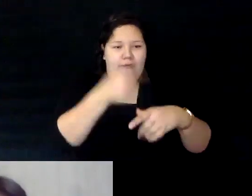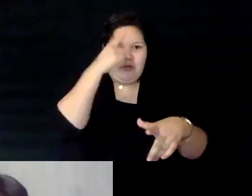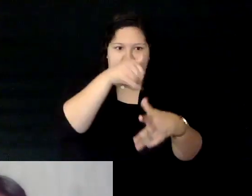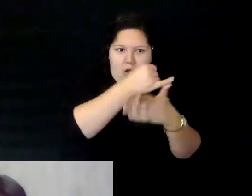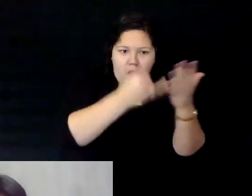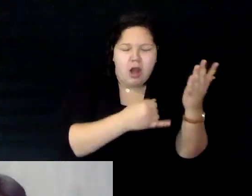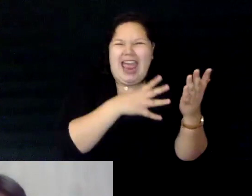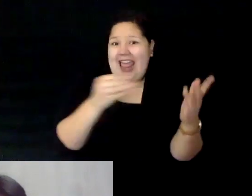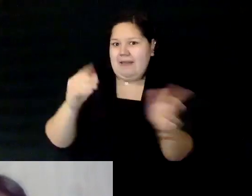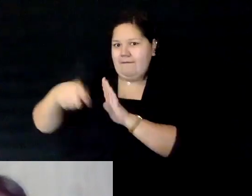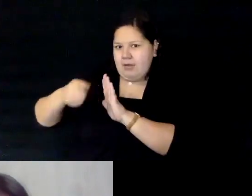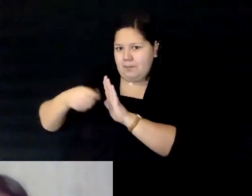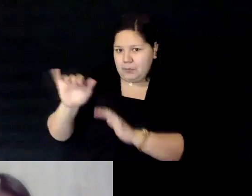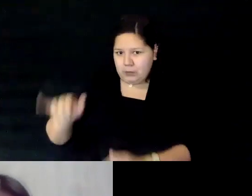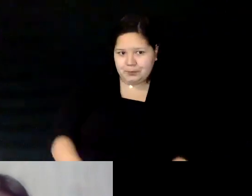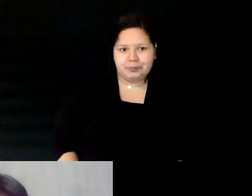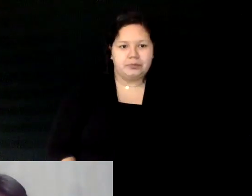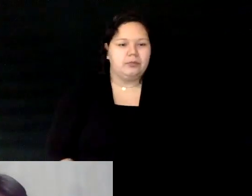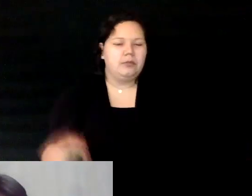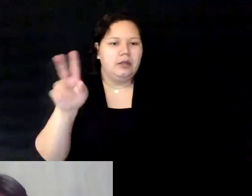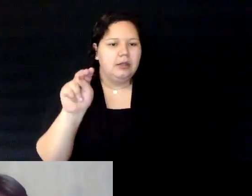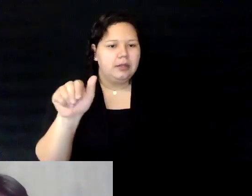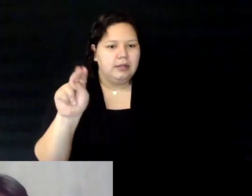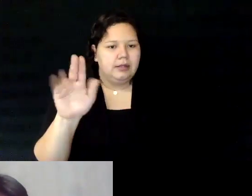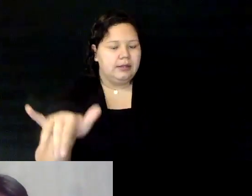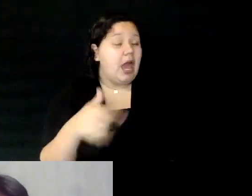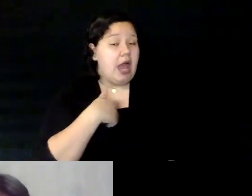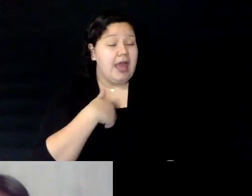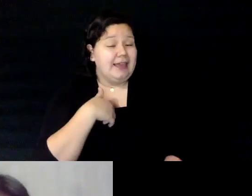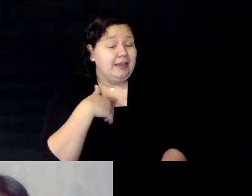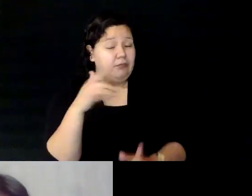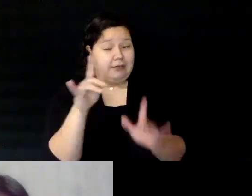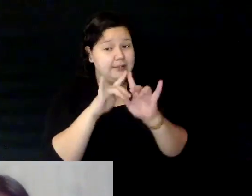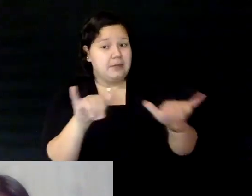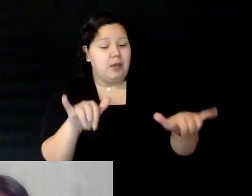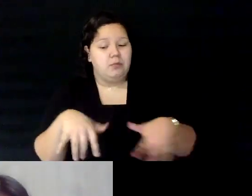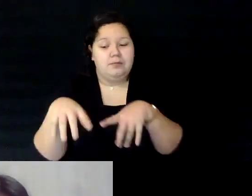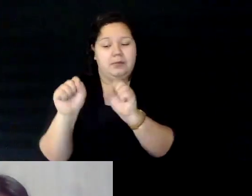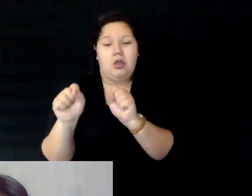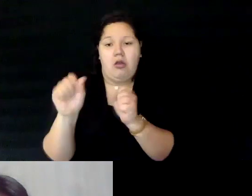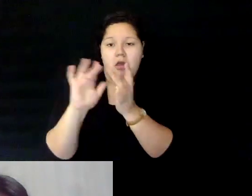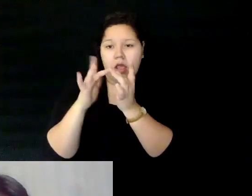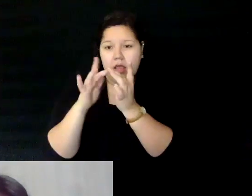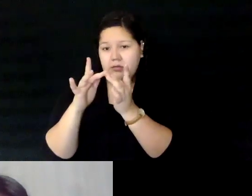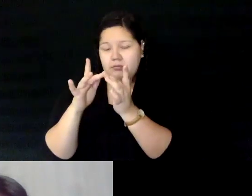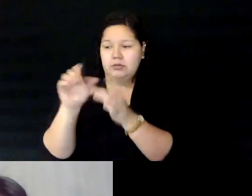Yeah, I was also taking an online screenwriting course during the development of the project.